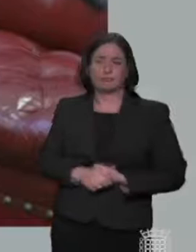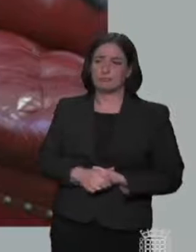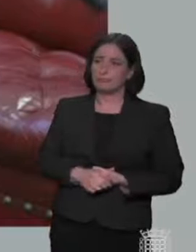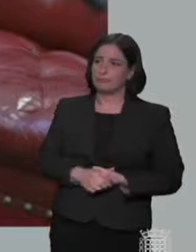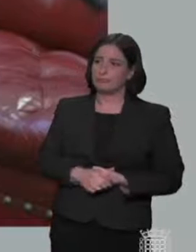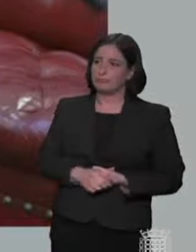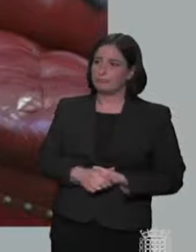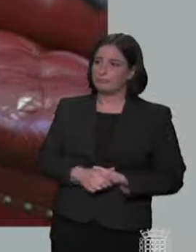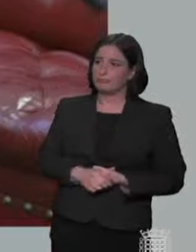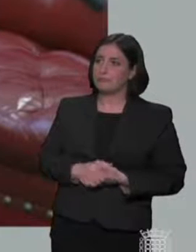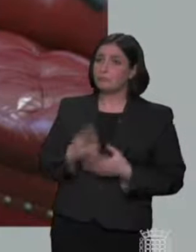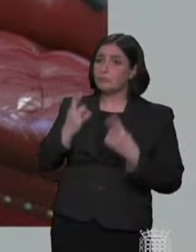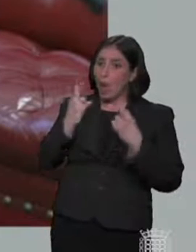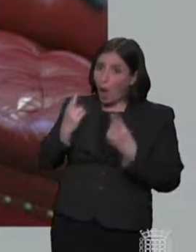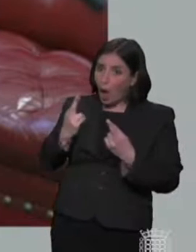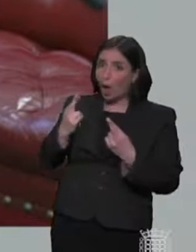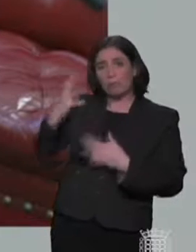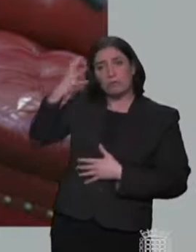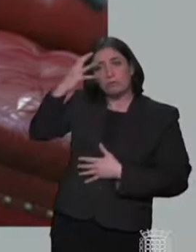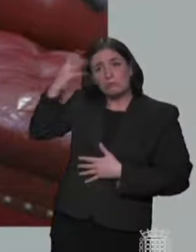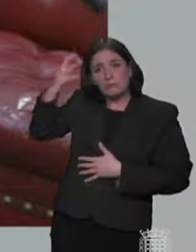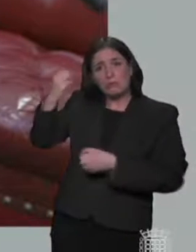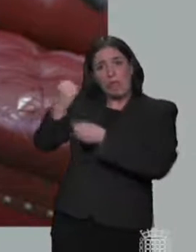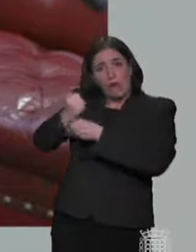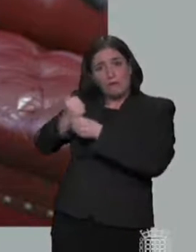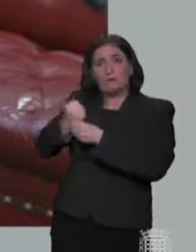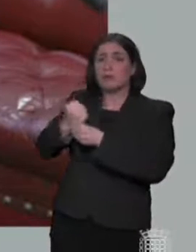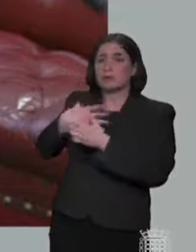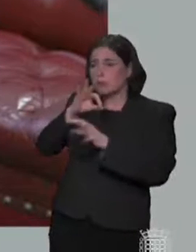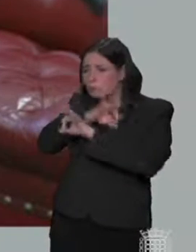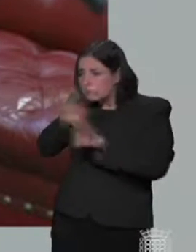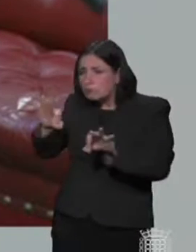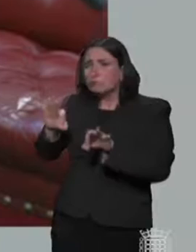experts in bsl maintenance as well as talking to hard of hearing children who are rarely included